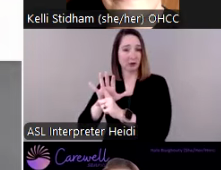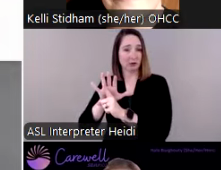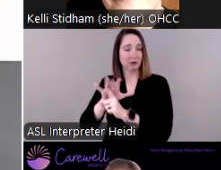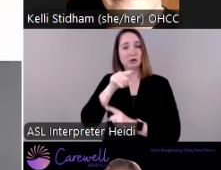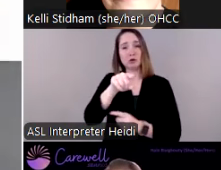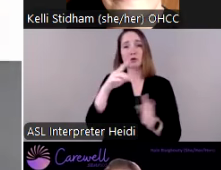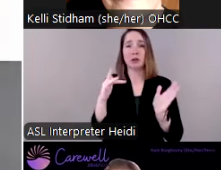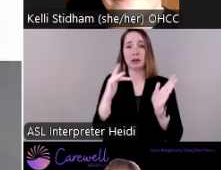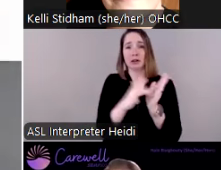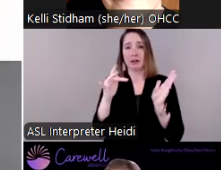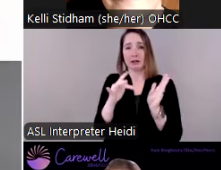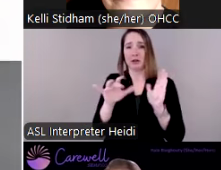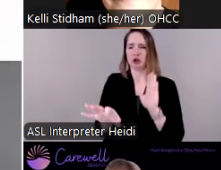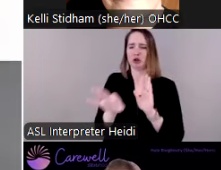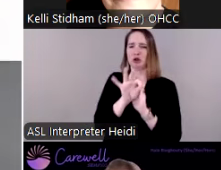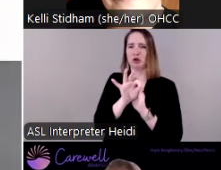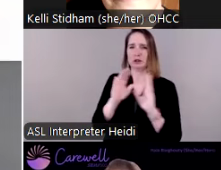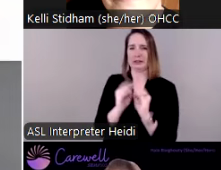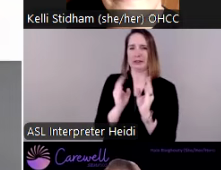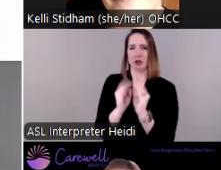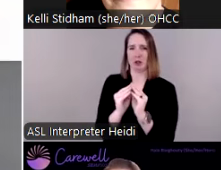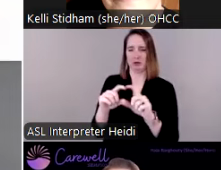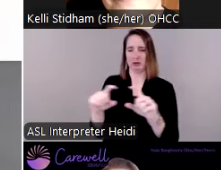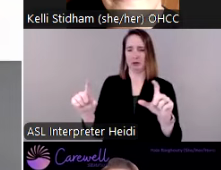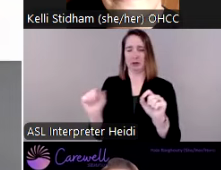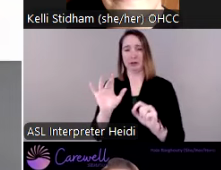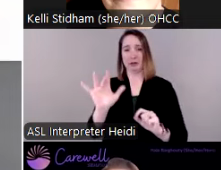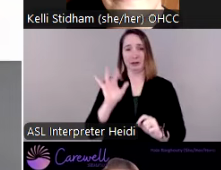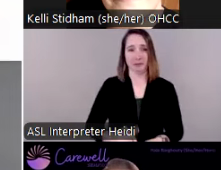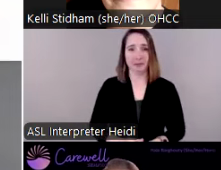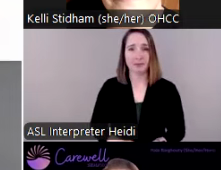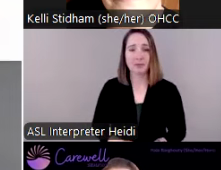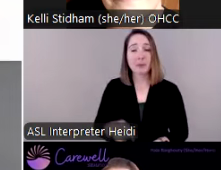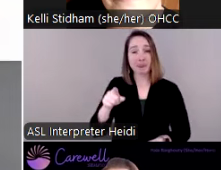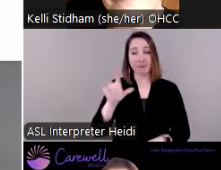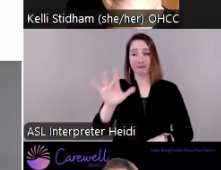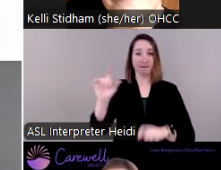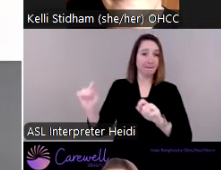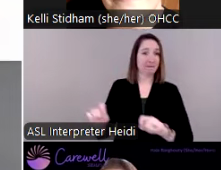click on that choose session tab. And